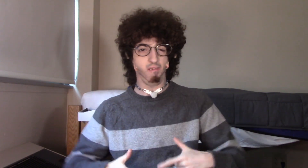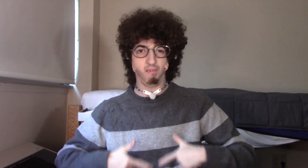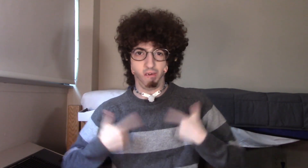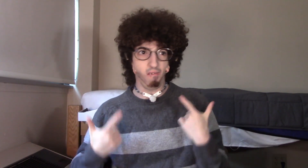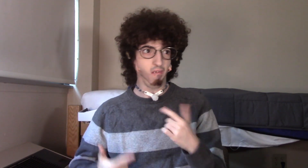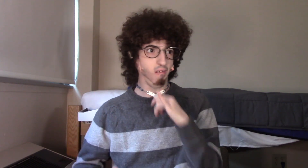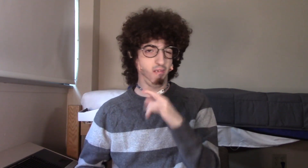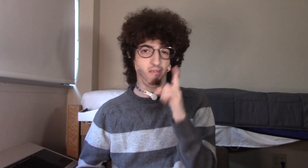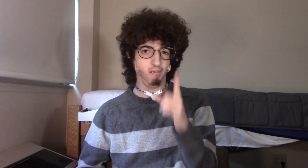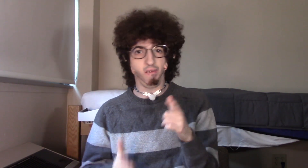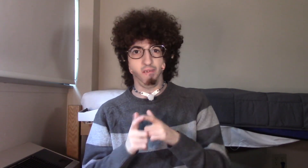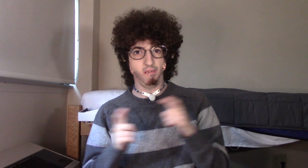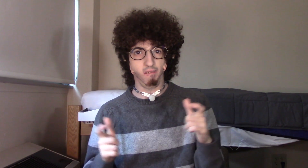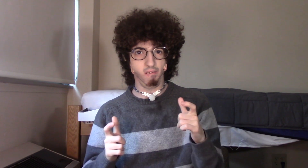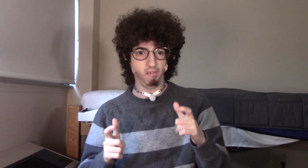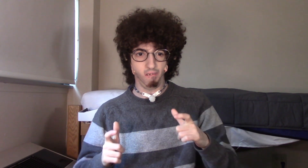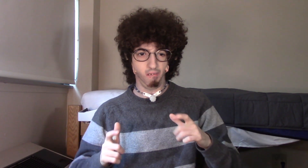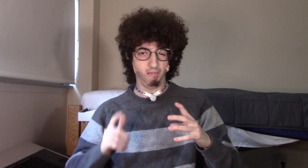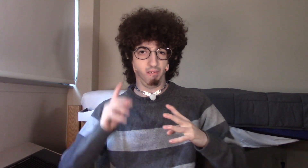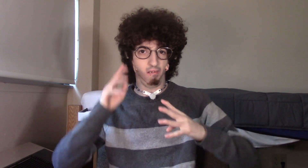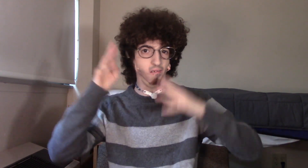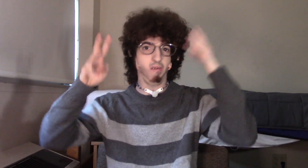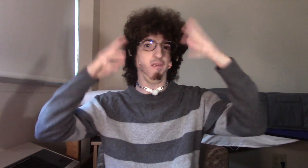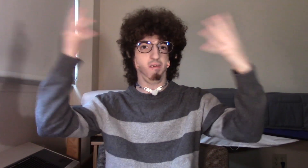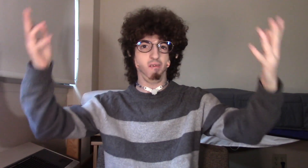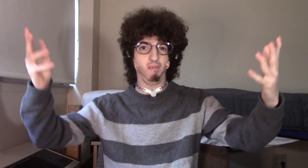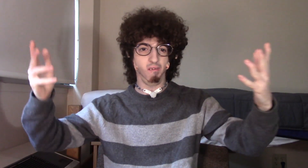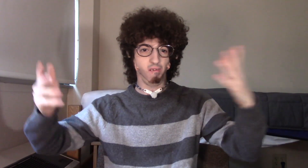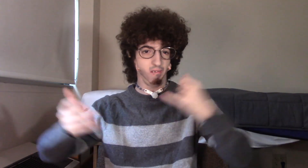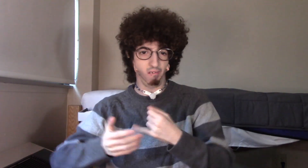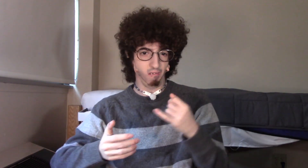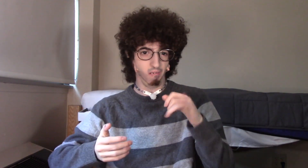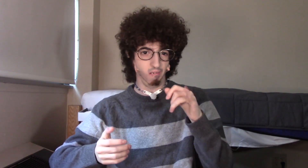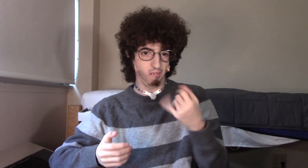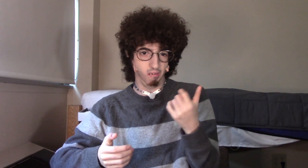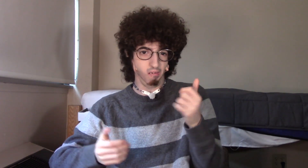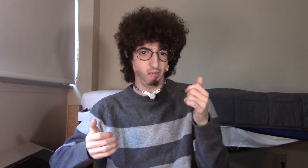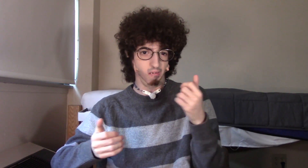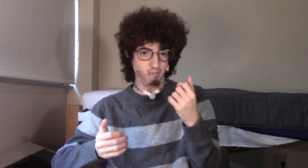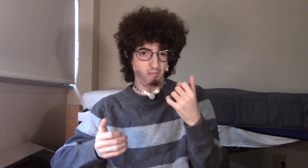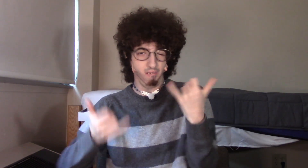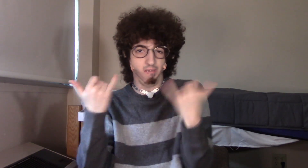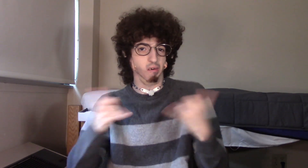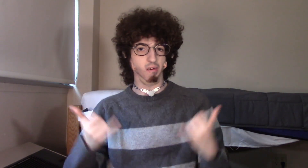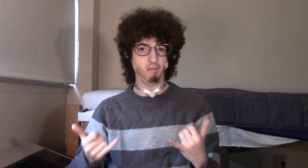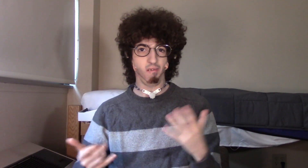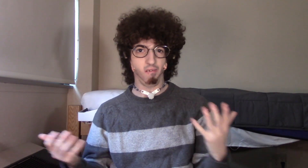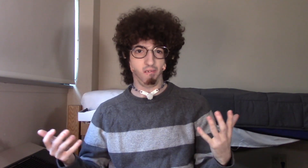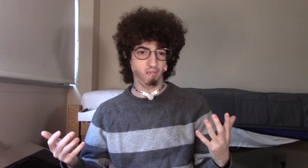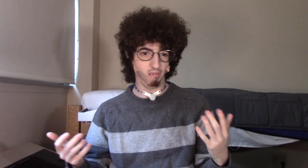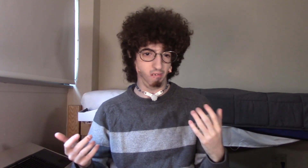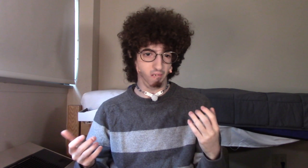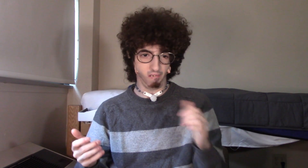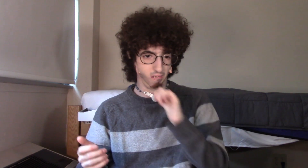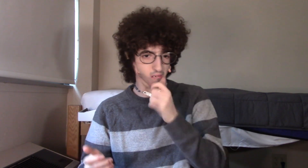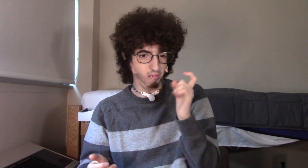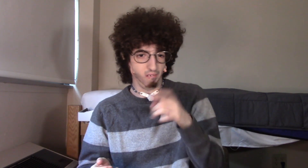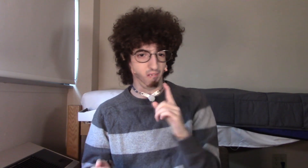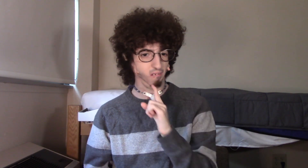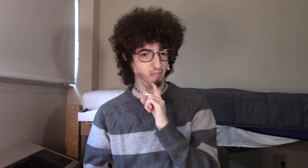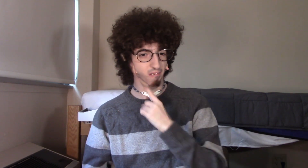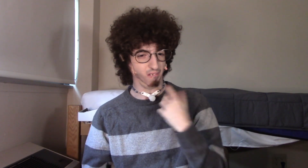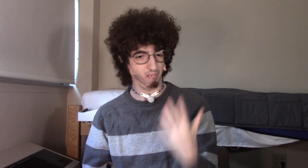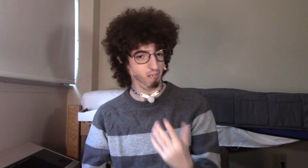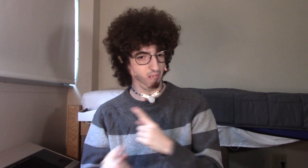Life is one big creation. It's just play, not to be taken seriously